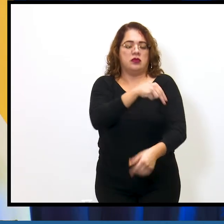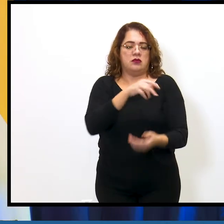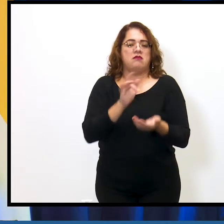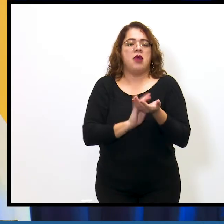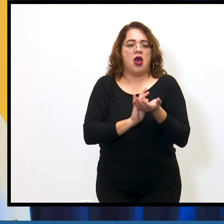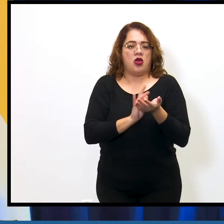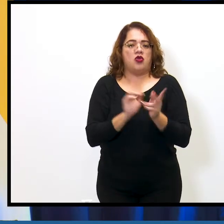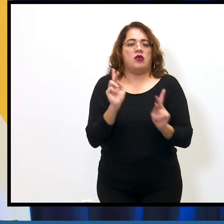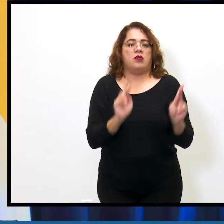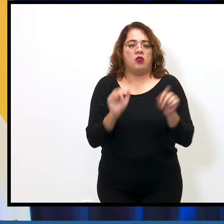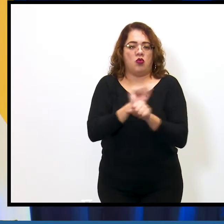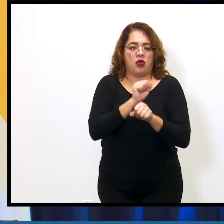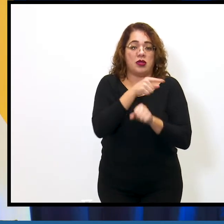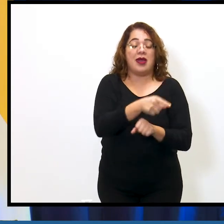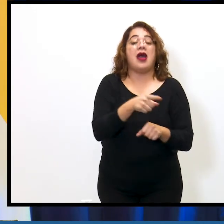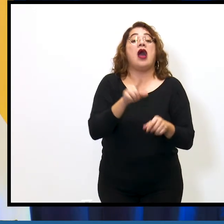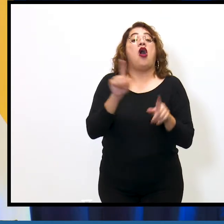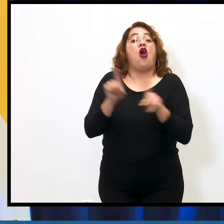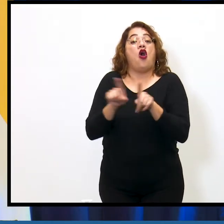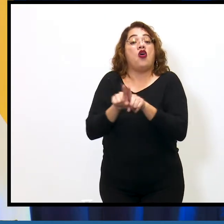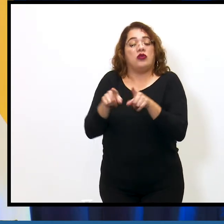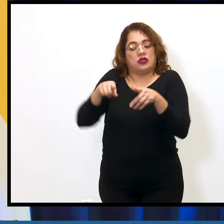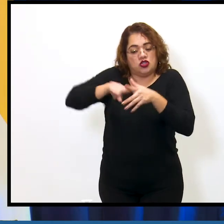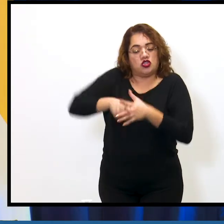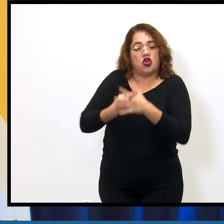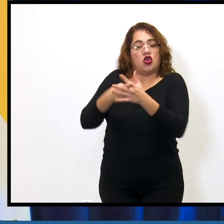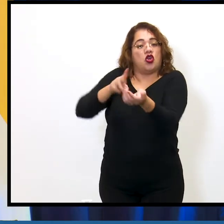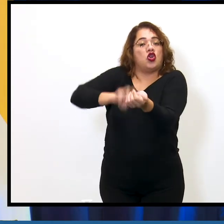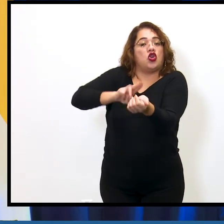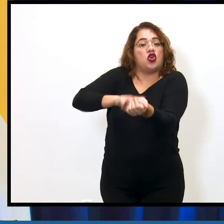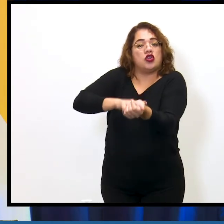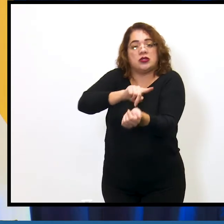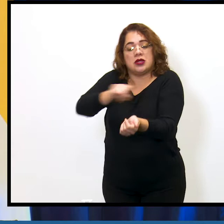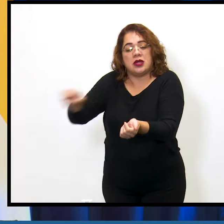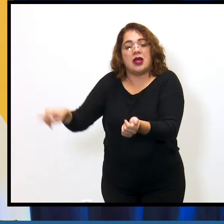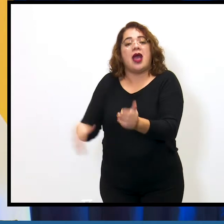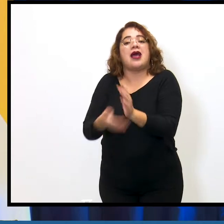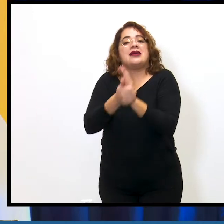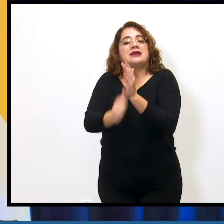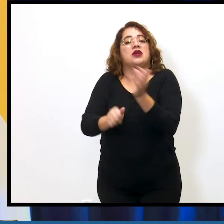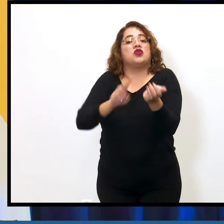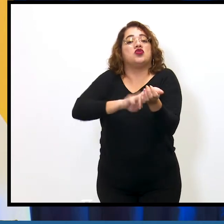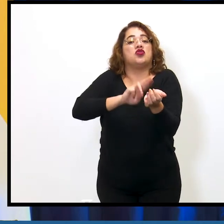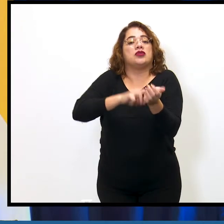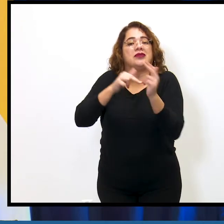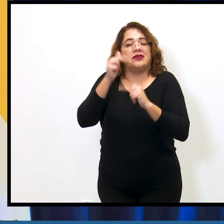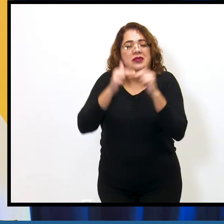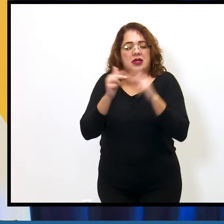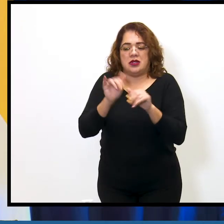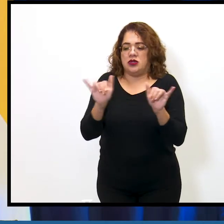all of our nursing facilities and our skilled care facilities as well so this is really good news